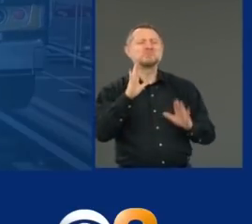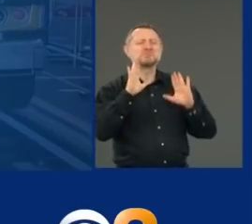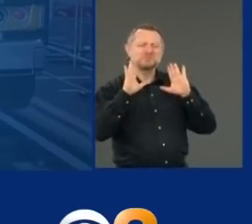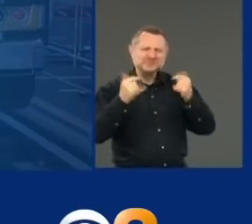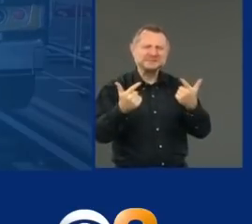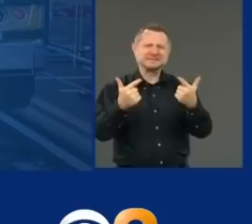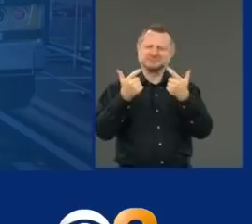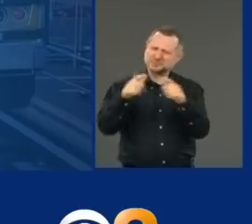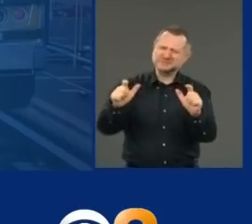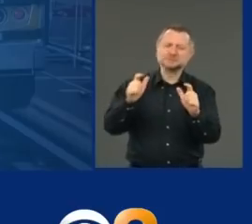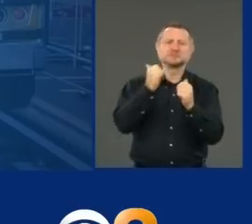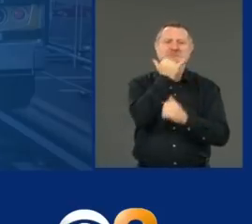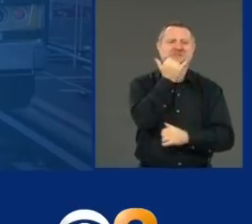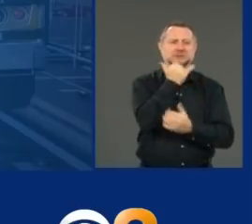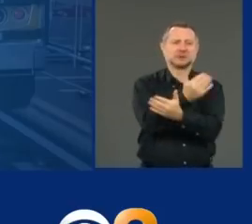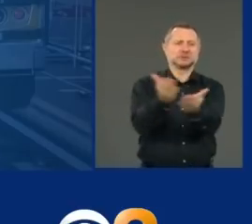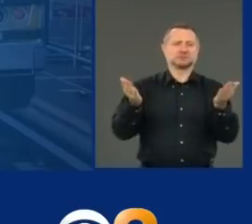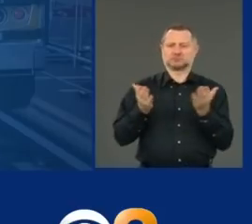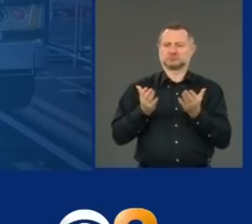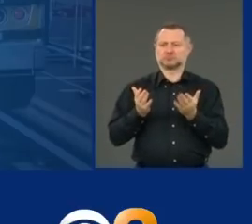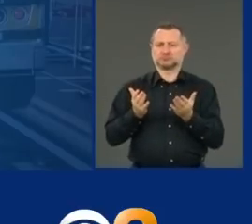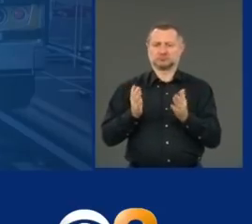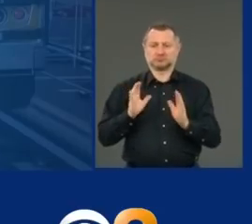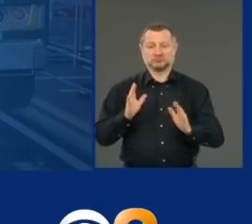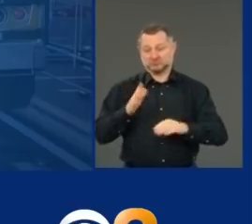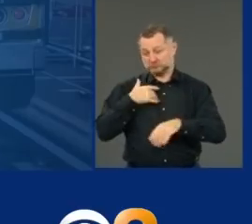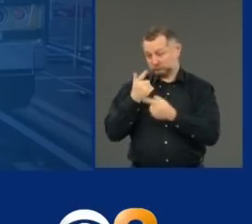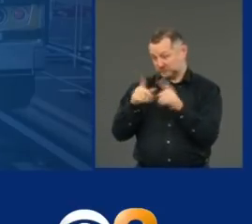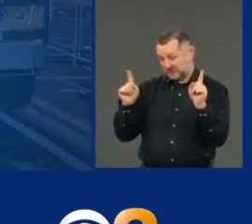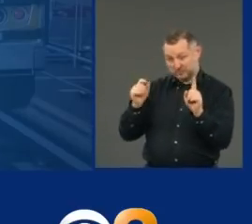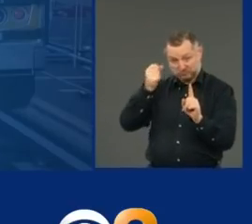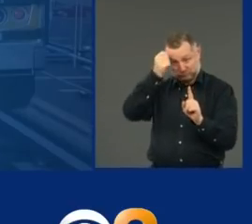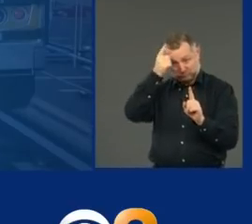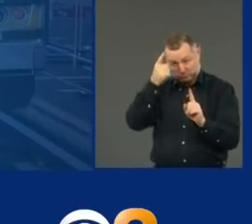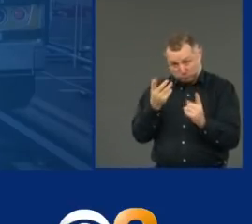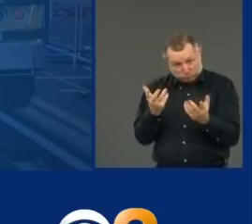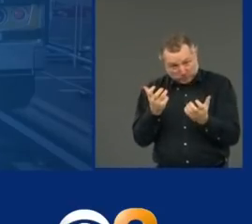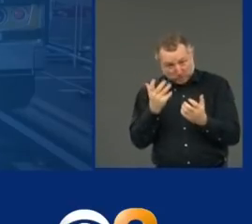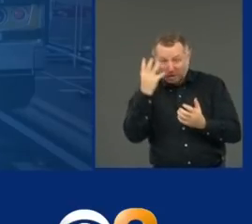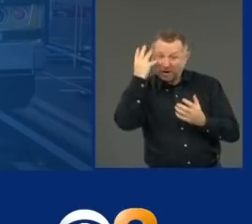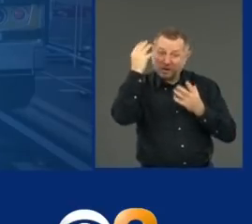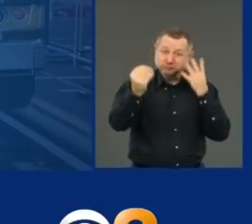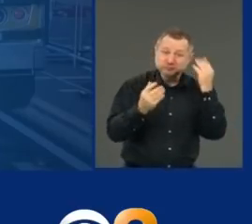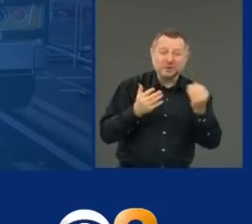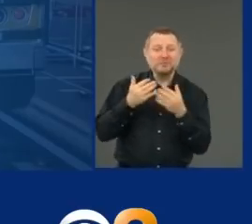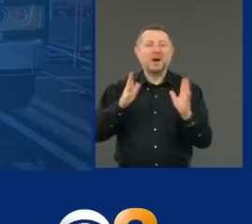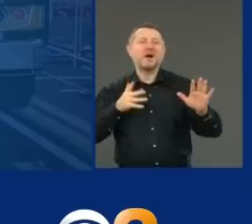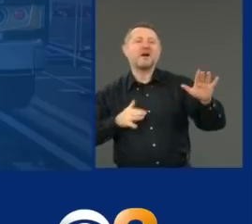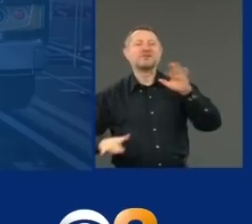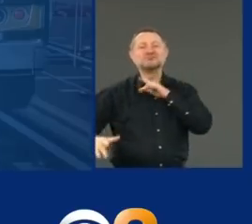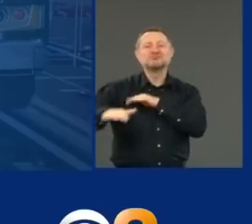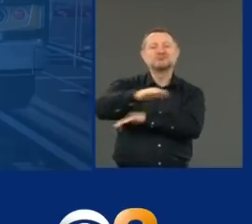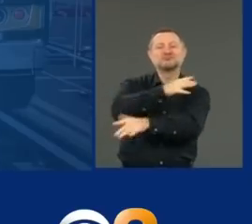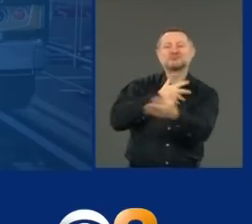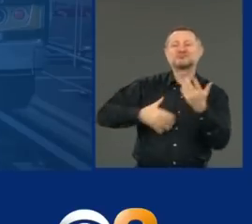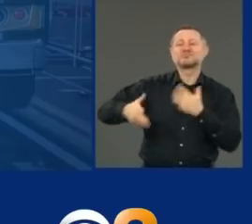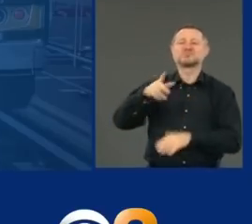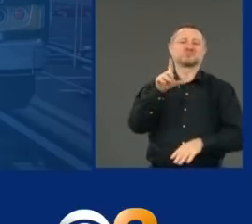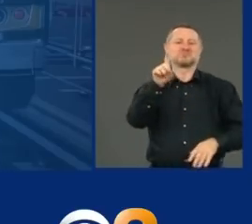SO, IF YOU DON'T WEAR THE MASKS IN YOUR PERSONAL COMINGS AND